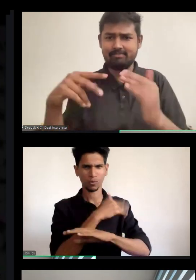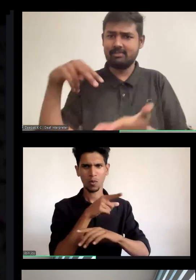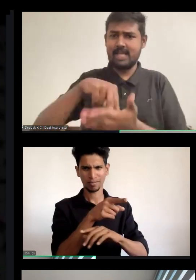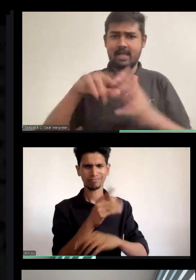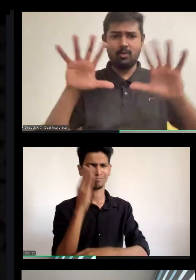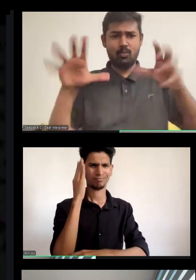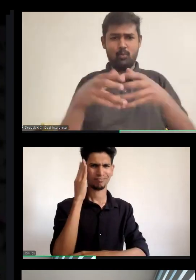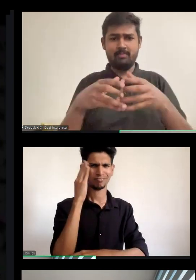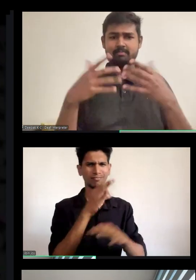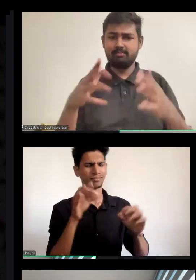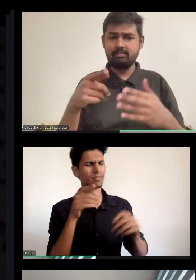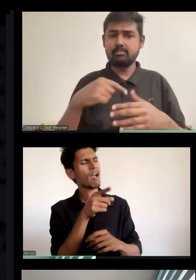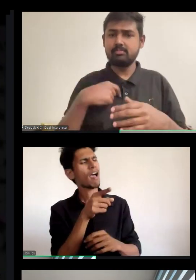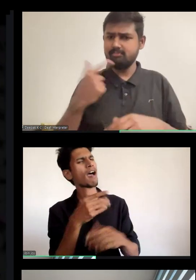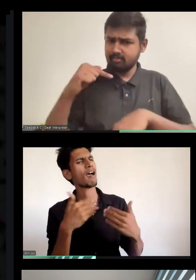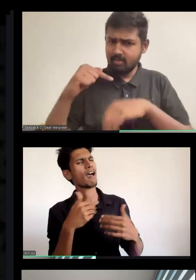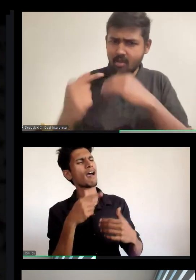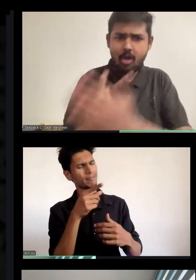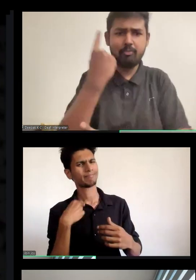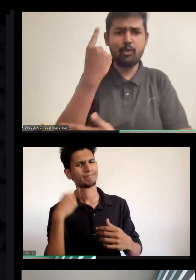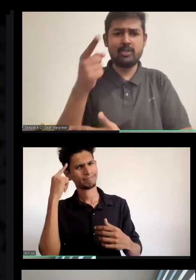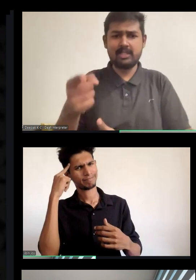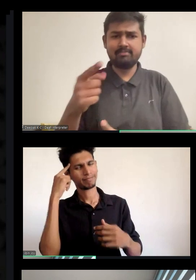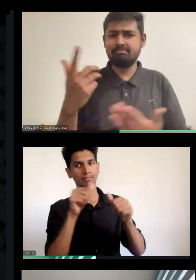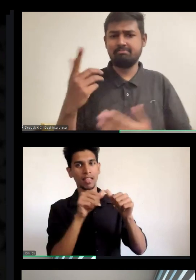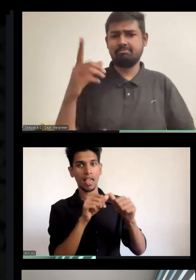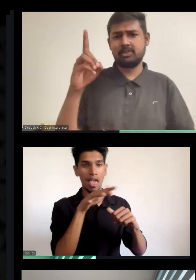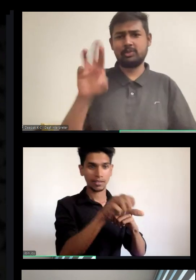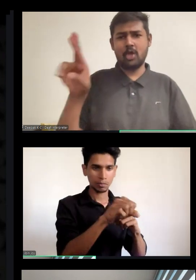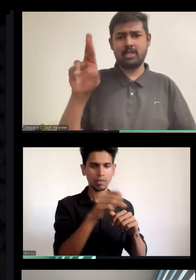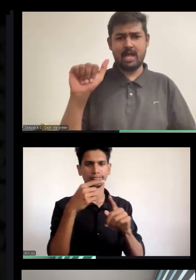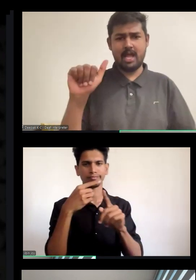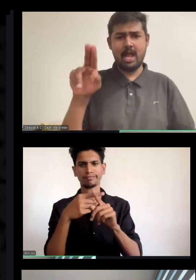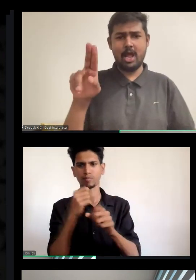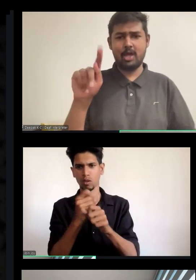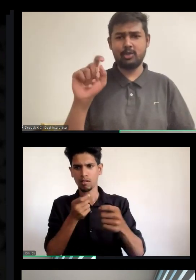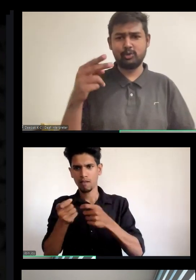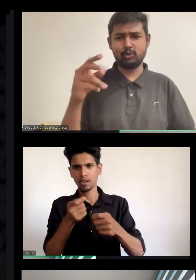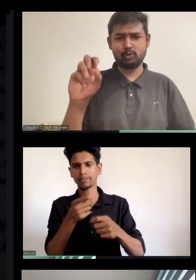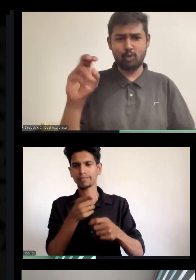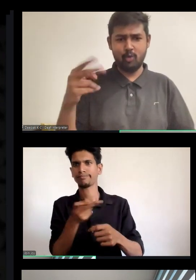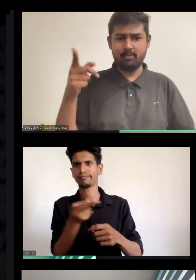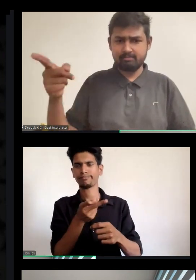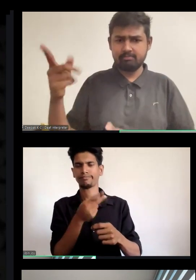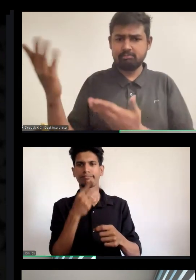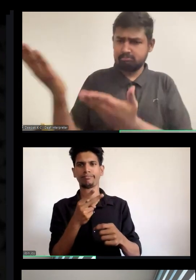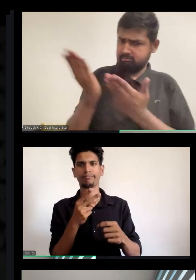thoughts on accessibility governance. Because, in my view, that is the most critical need of my organizations today.